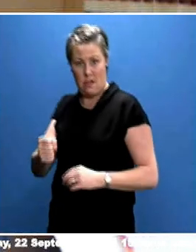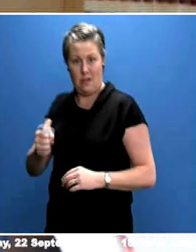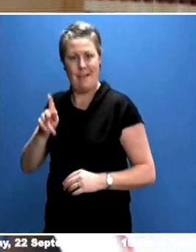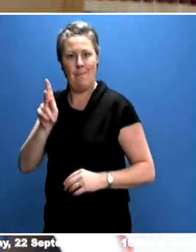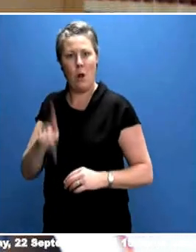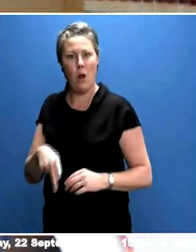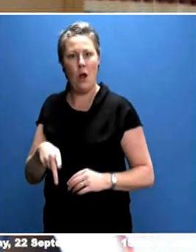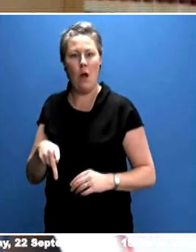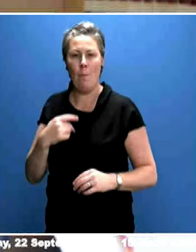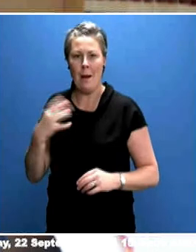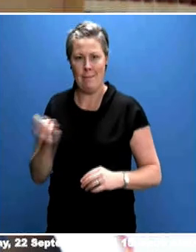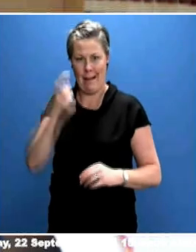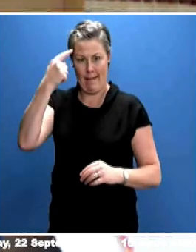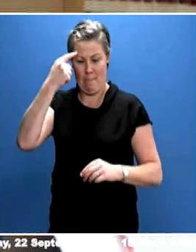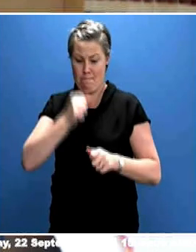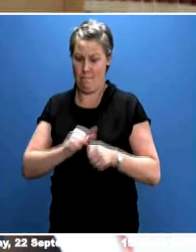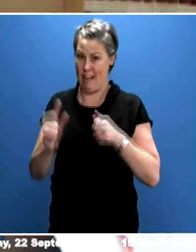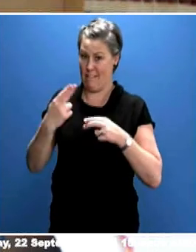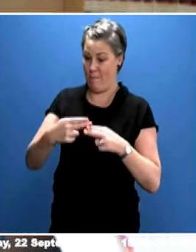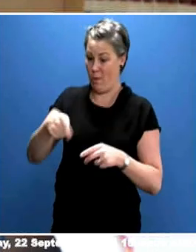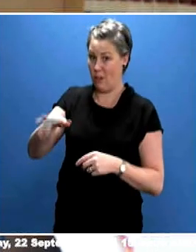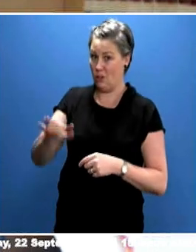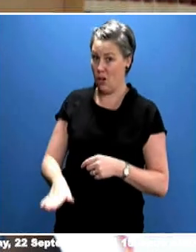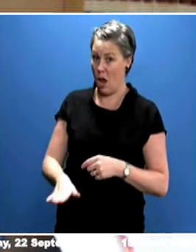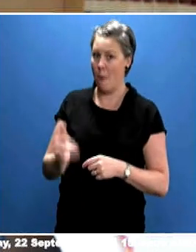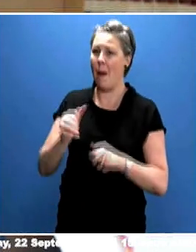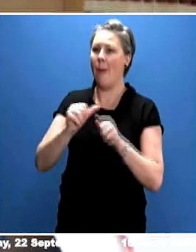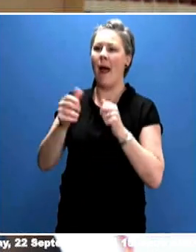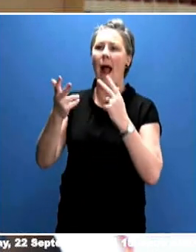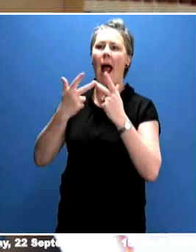a child, whether there are other alternative placements that might be